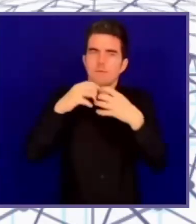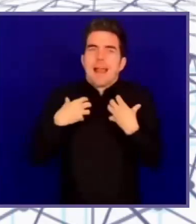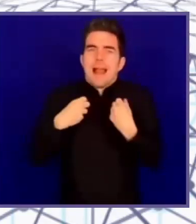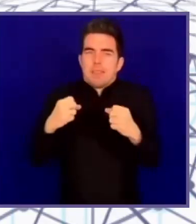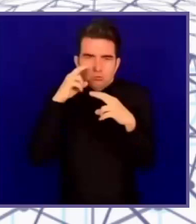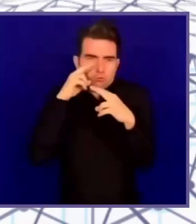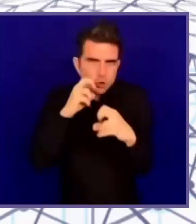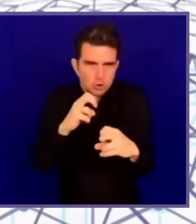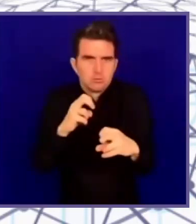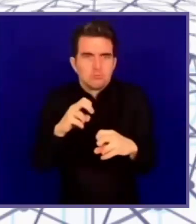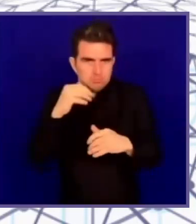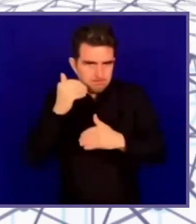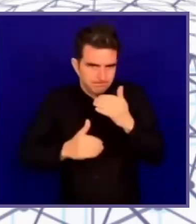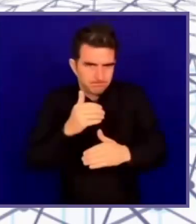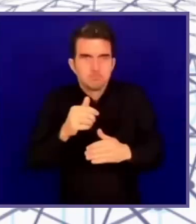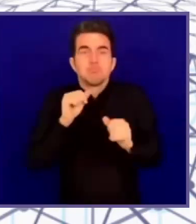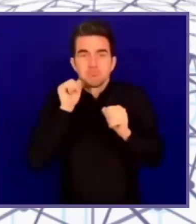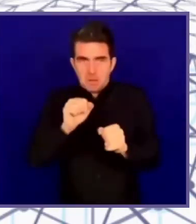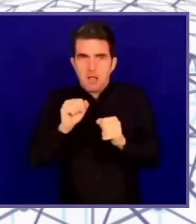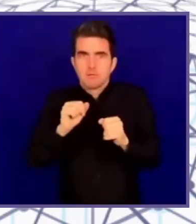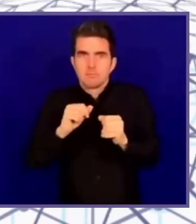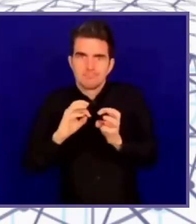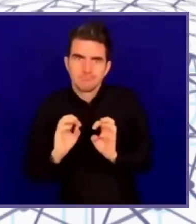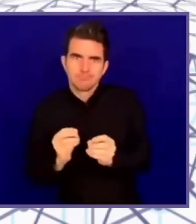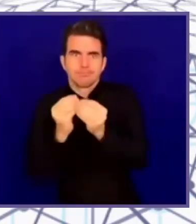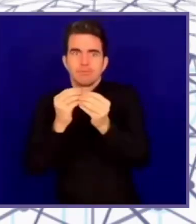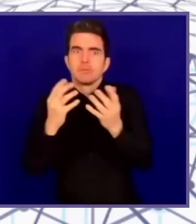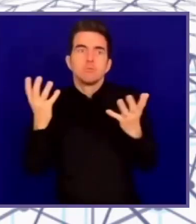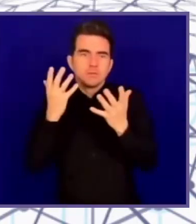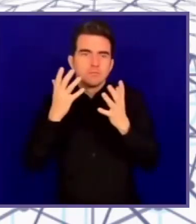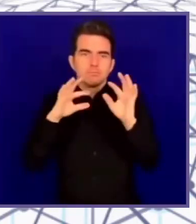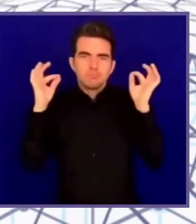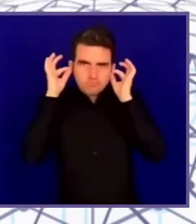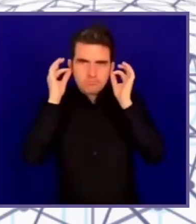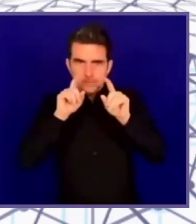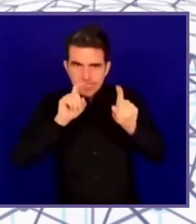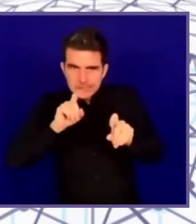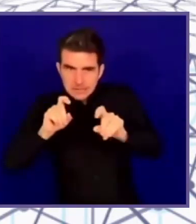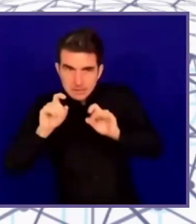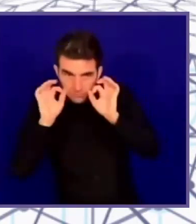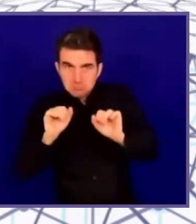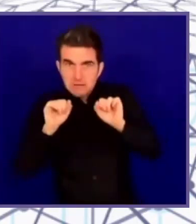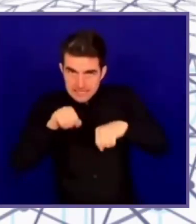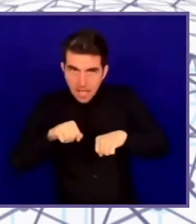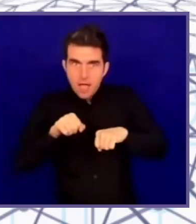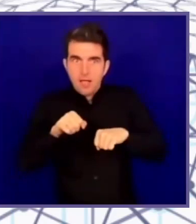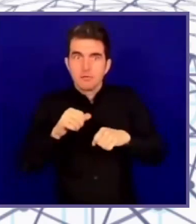people to unlock their communication. We can't use it for system environmental controls yet,